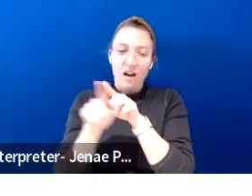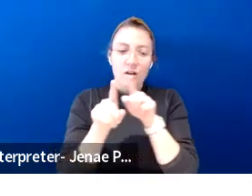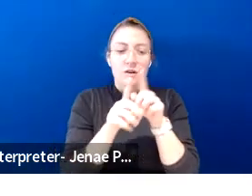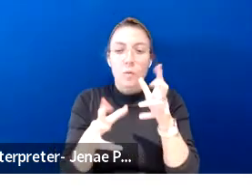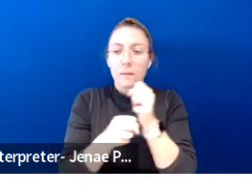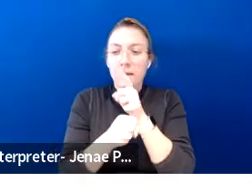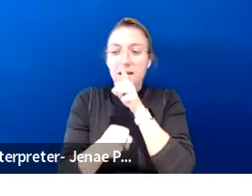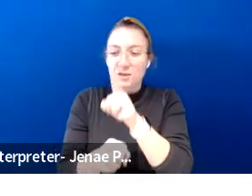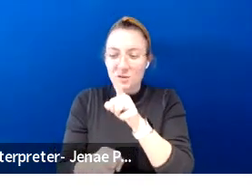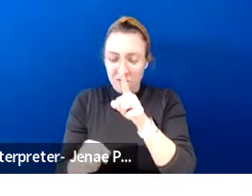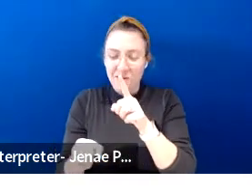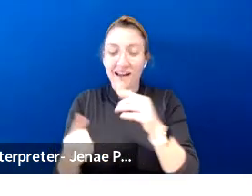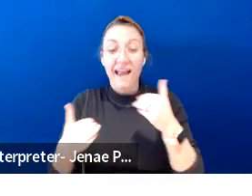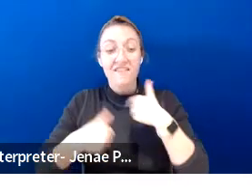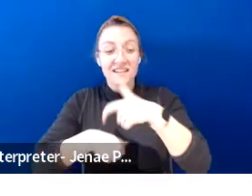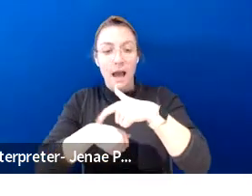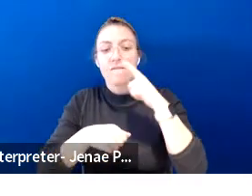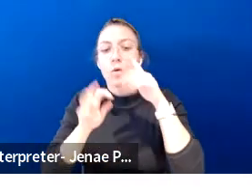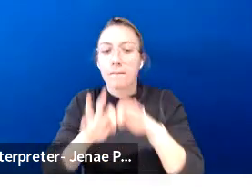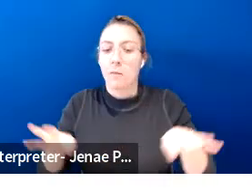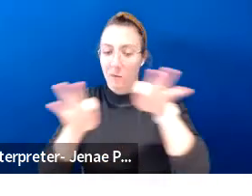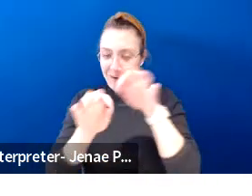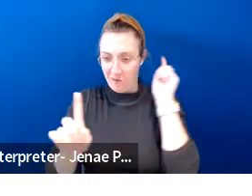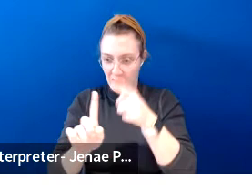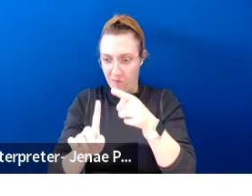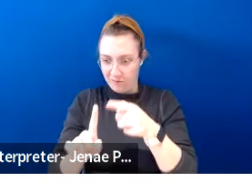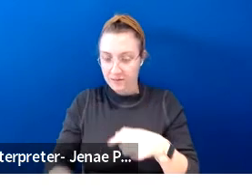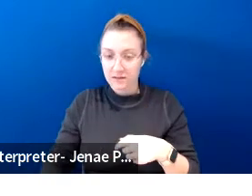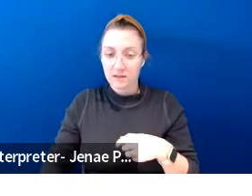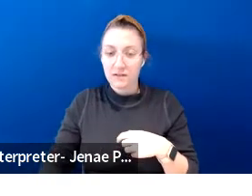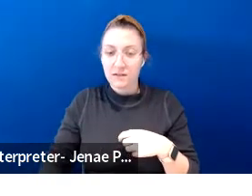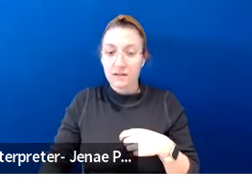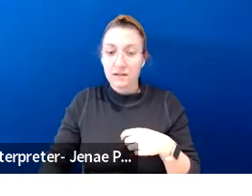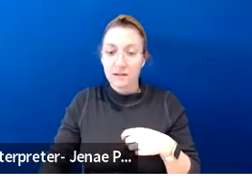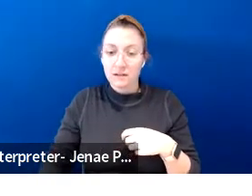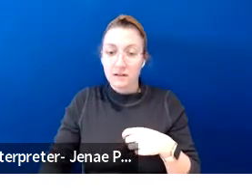Hey, so if we have a goal that is important or that's prioritized in our lives,